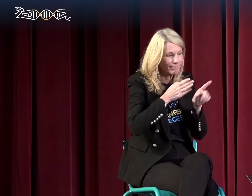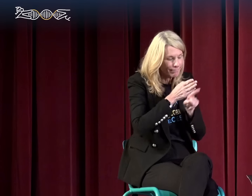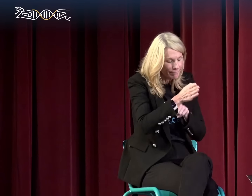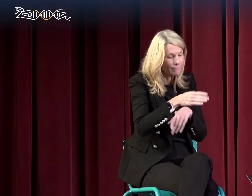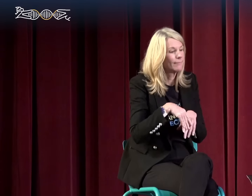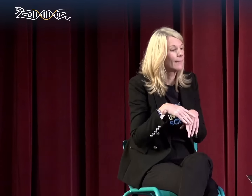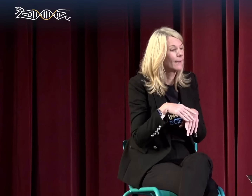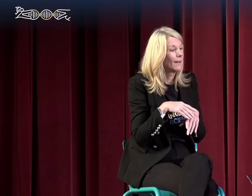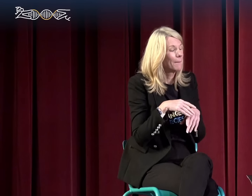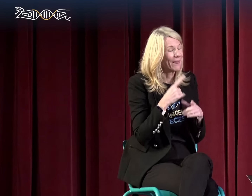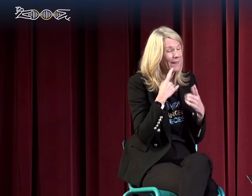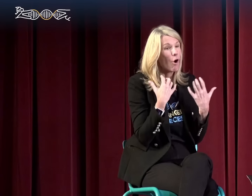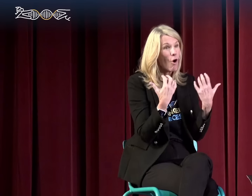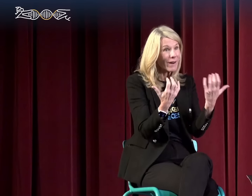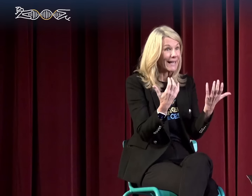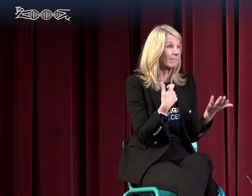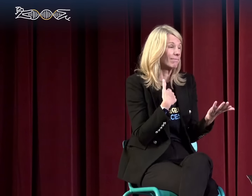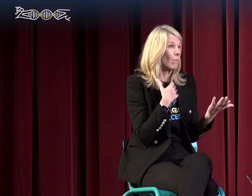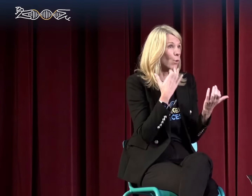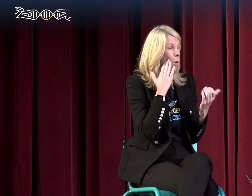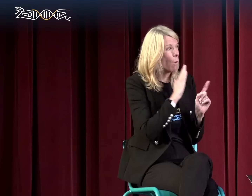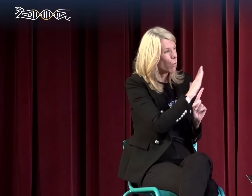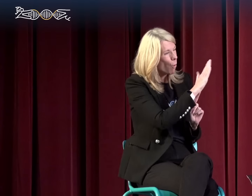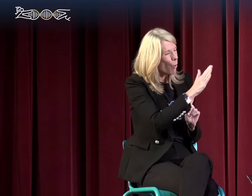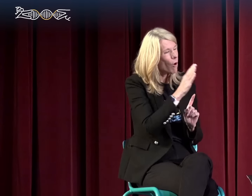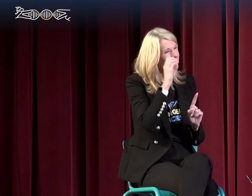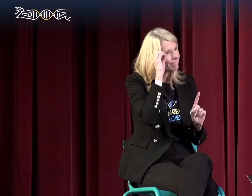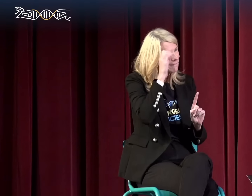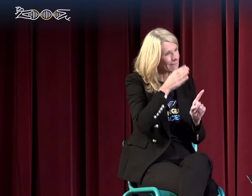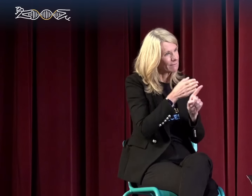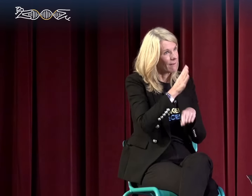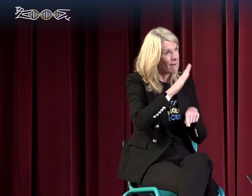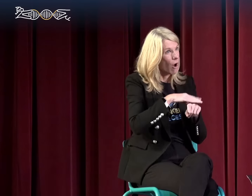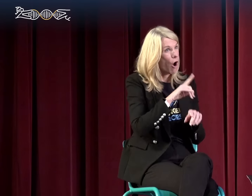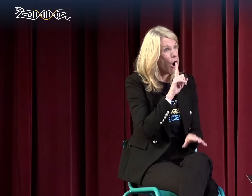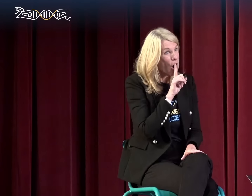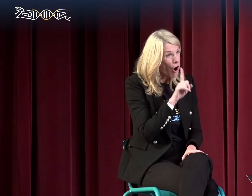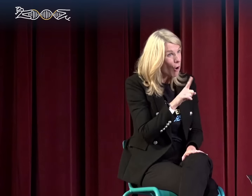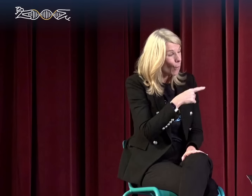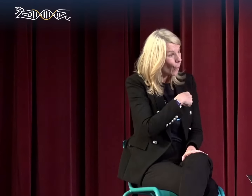backgrounds to this conversation and just being able to share with the audience: